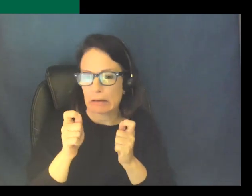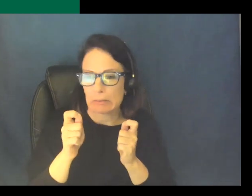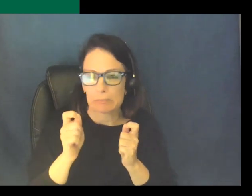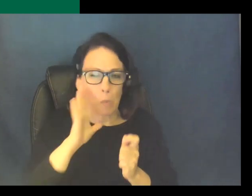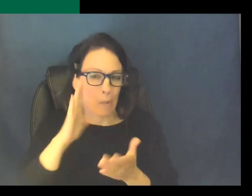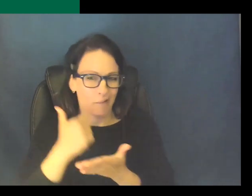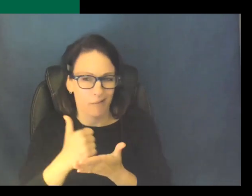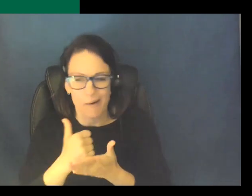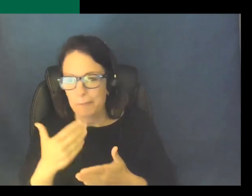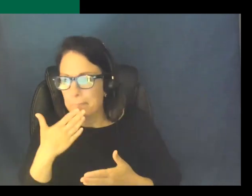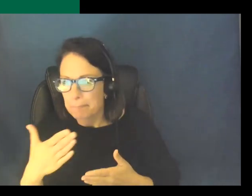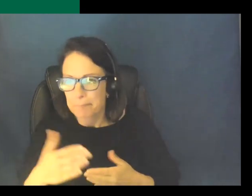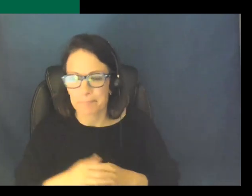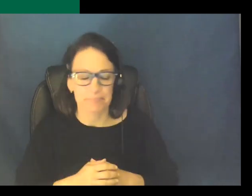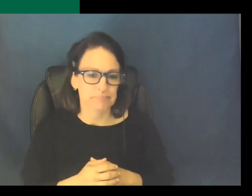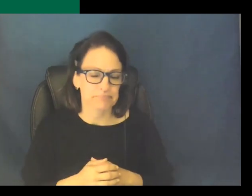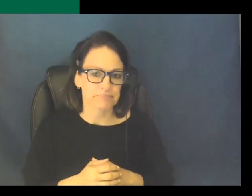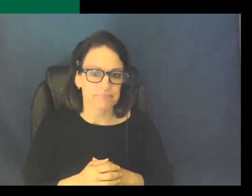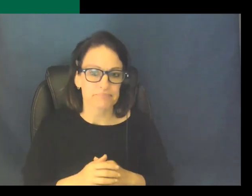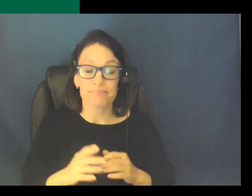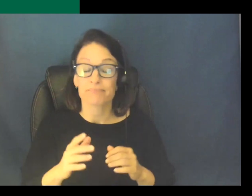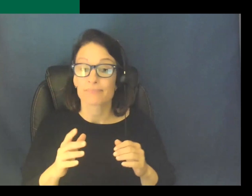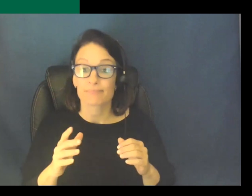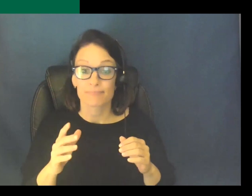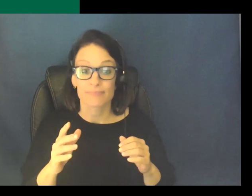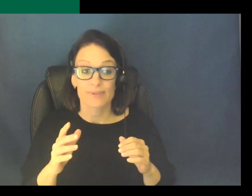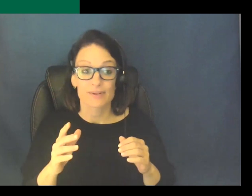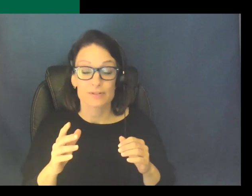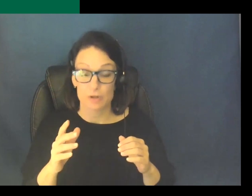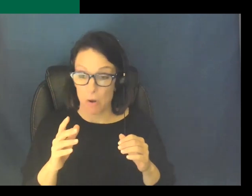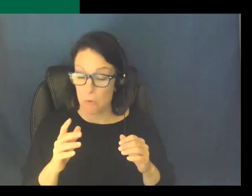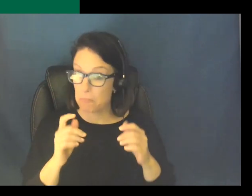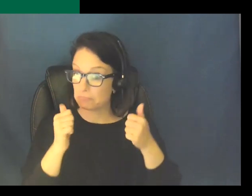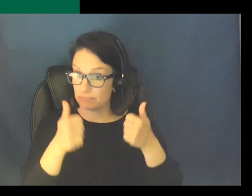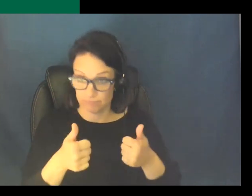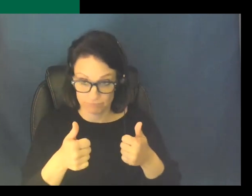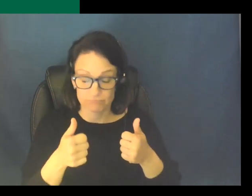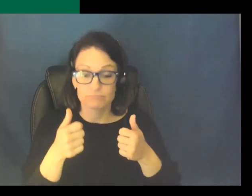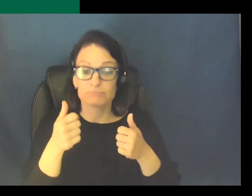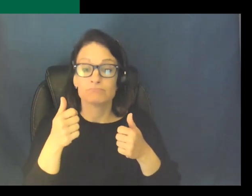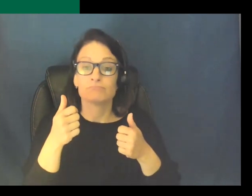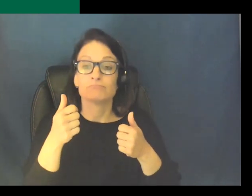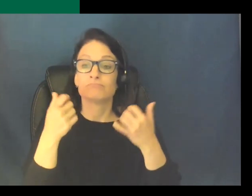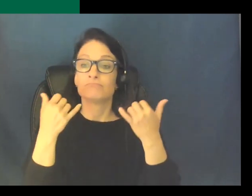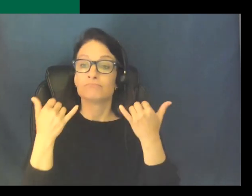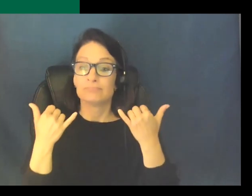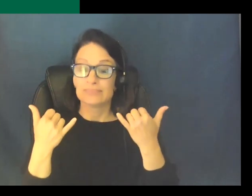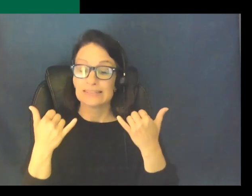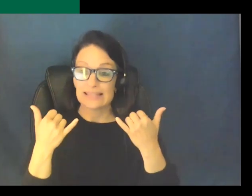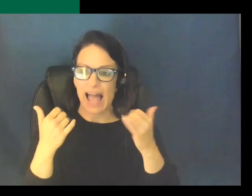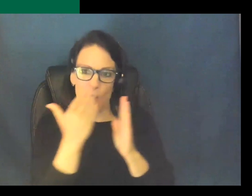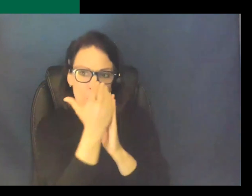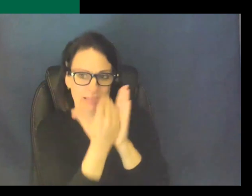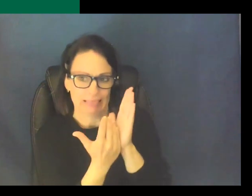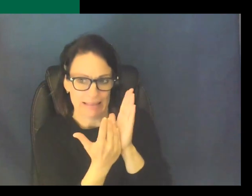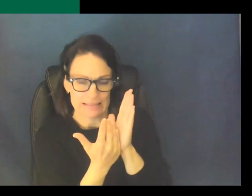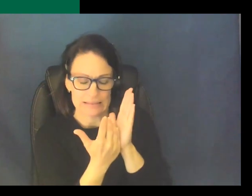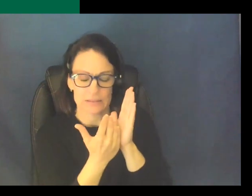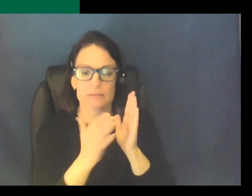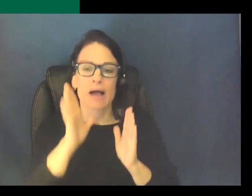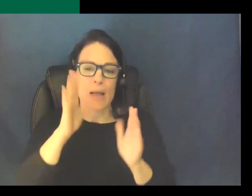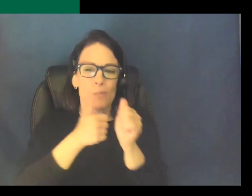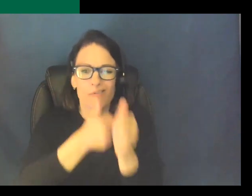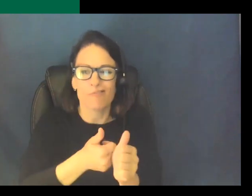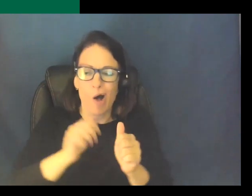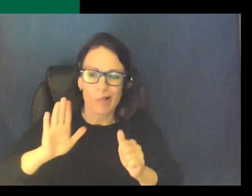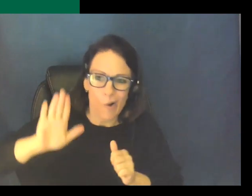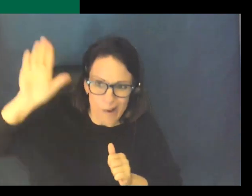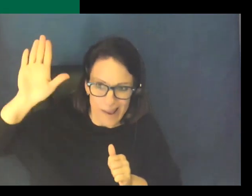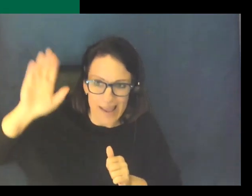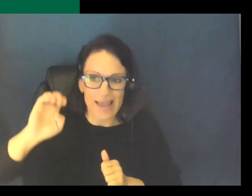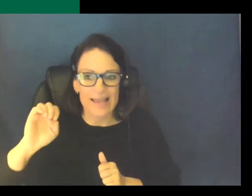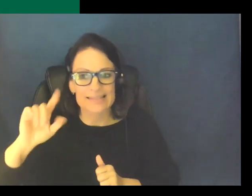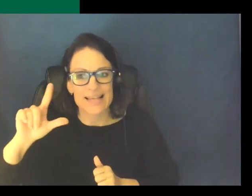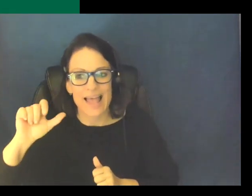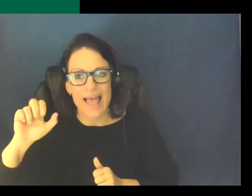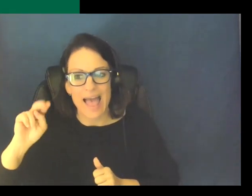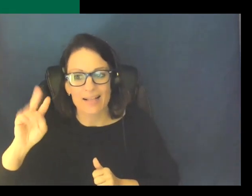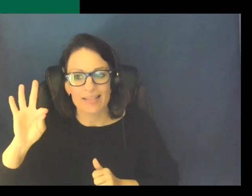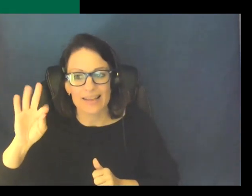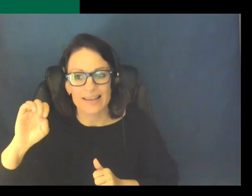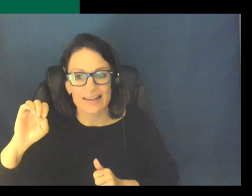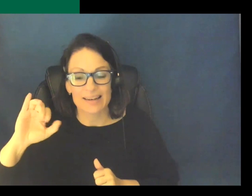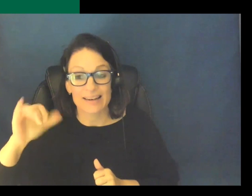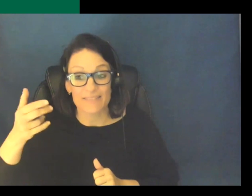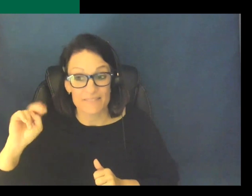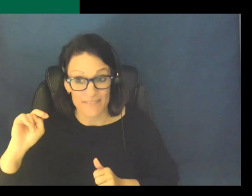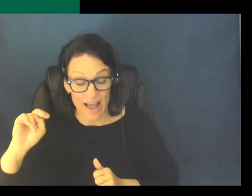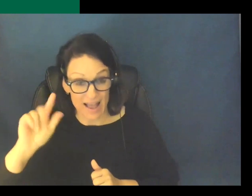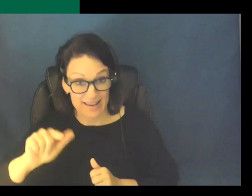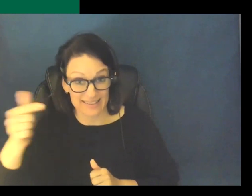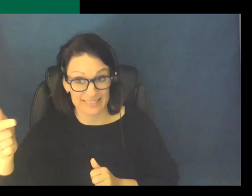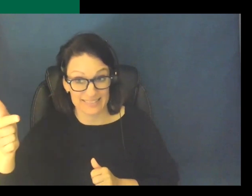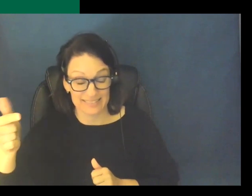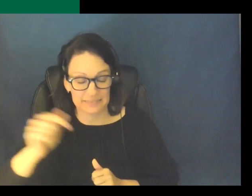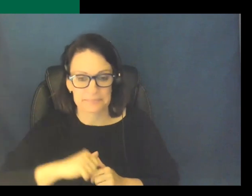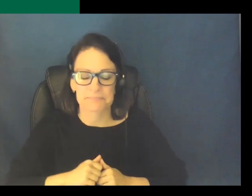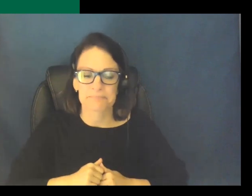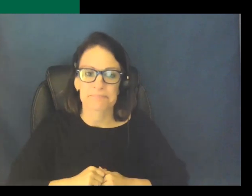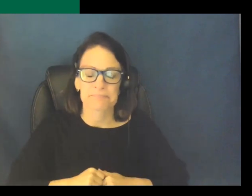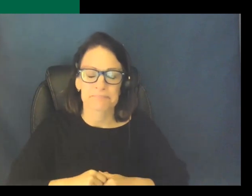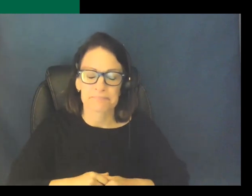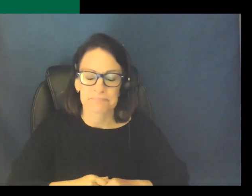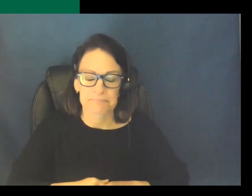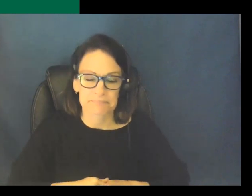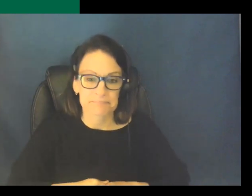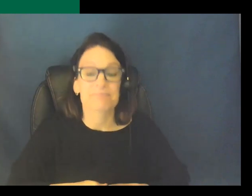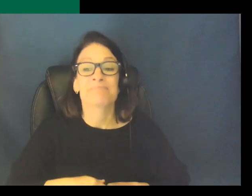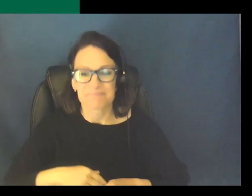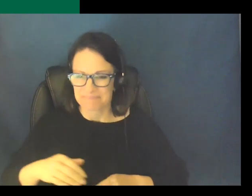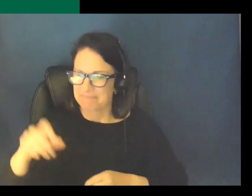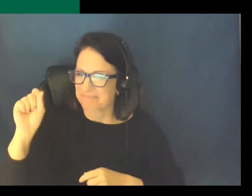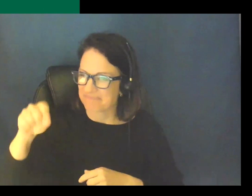And finally, nature in our neighborhoods. And everyone should have access to bio diverse green spaces and what we do at home and in our communities matters. And in fact, matters a lot. How can we support local action, like backyard growers, providing municipalities with tool kits on light pollution, native plantings and better water management and build a future where we all understand how we can work together to better support biodiversity.